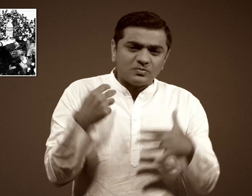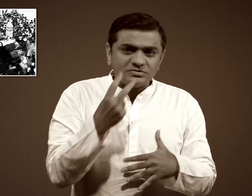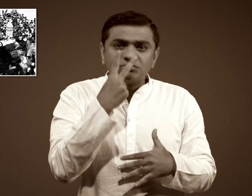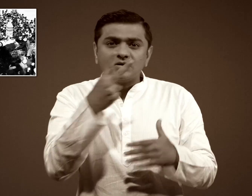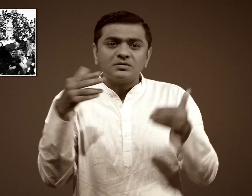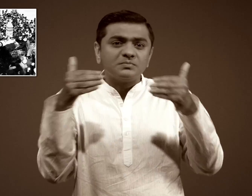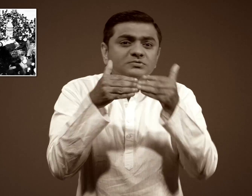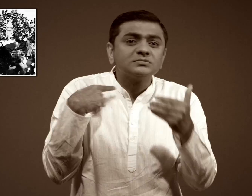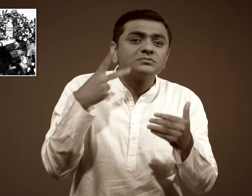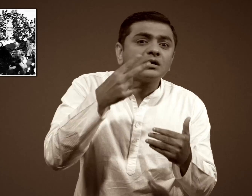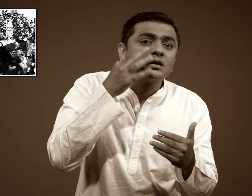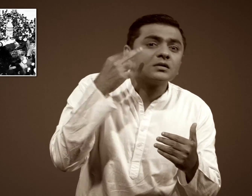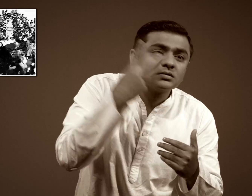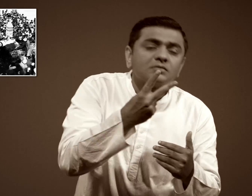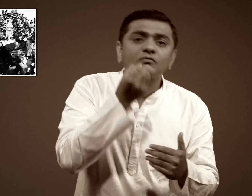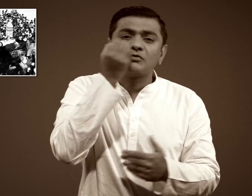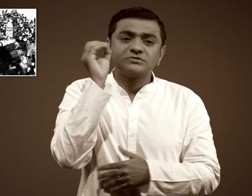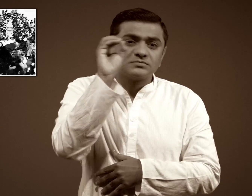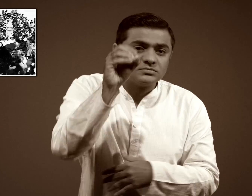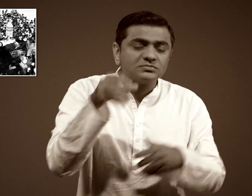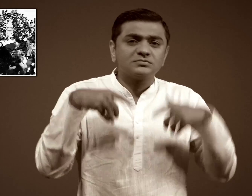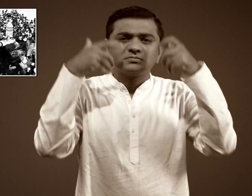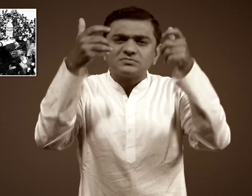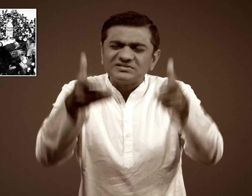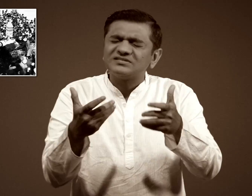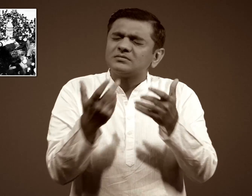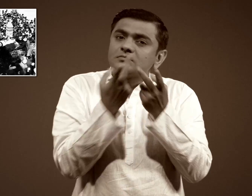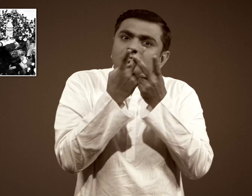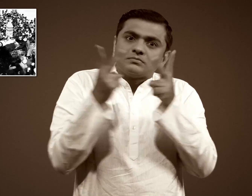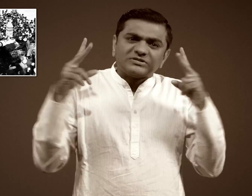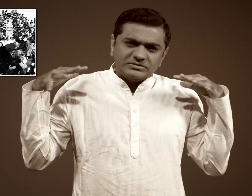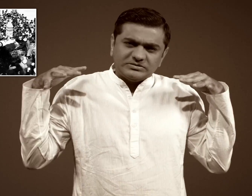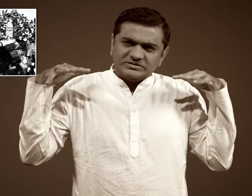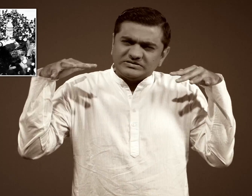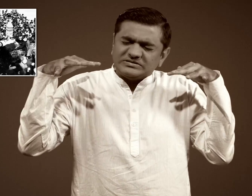People wanted a glimpse of their beloved Bapu. They adorned him with garlands and showered with flower petals.